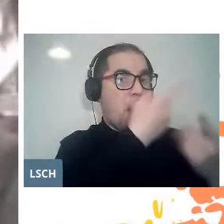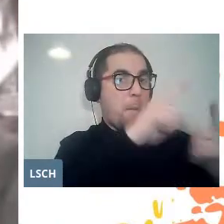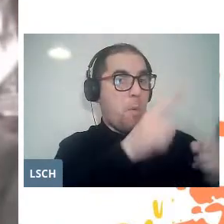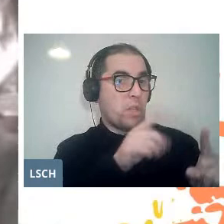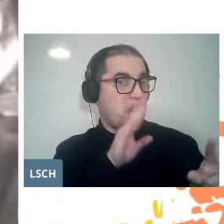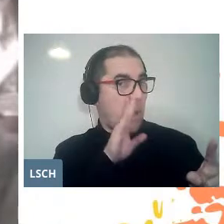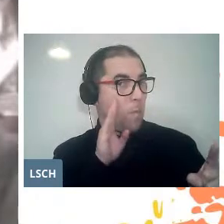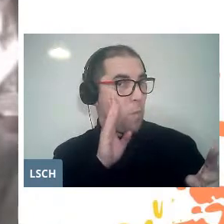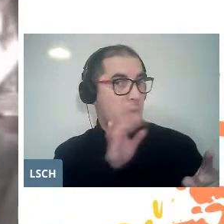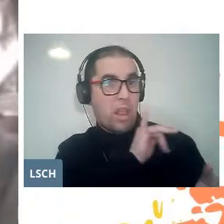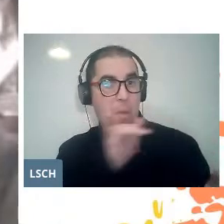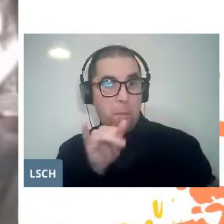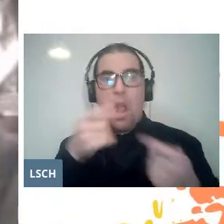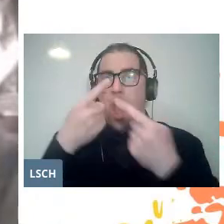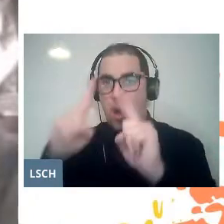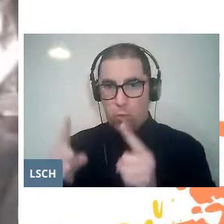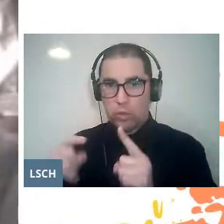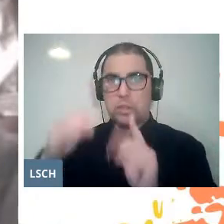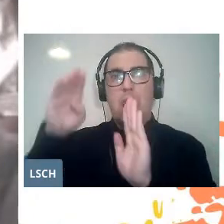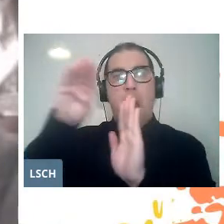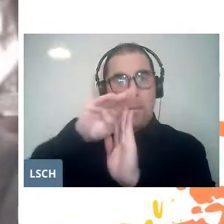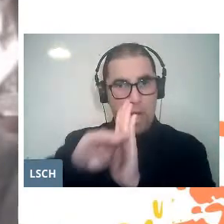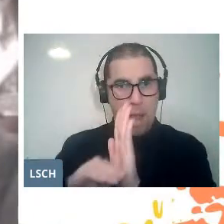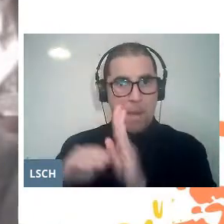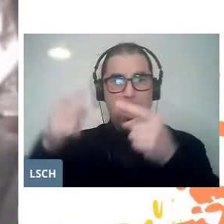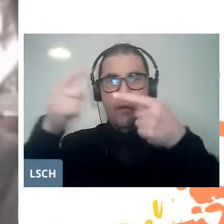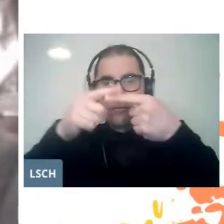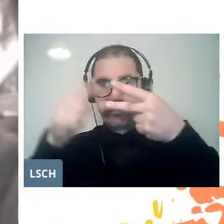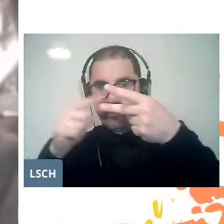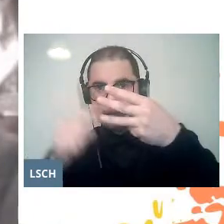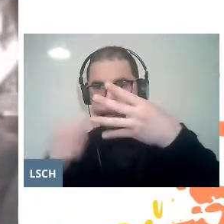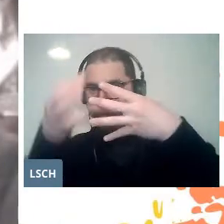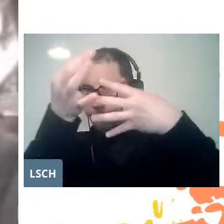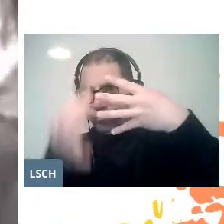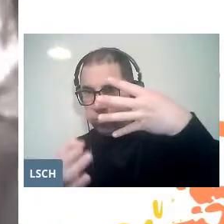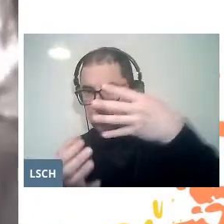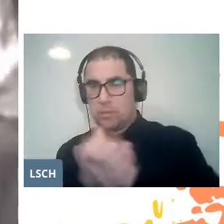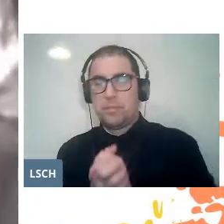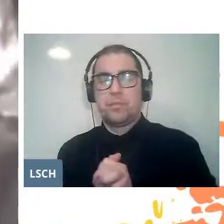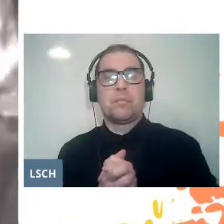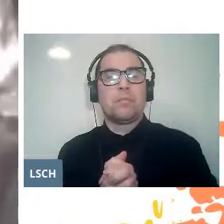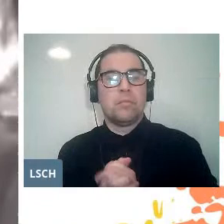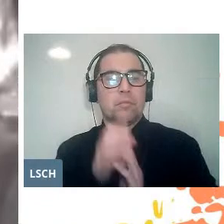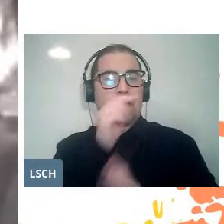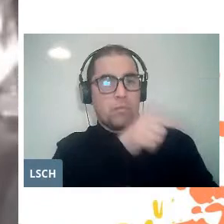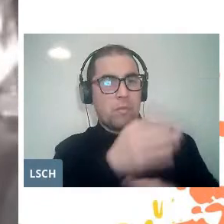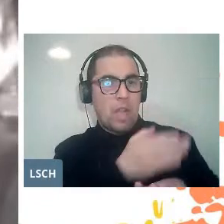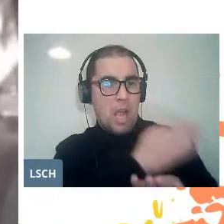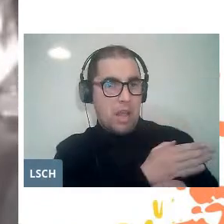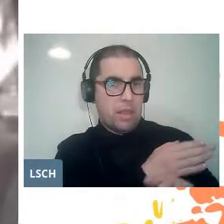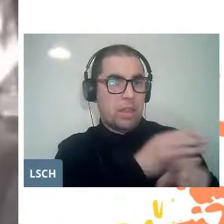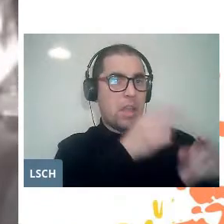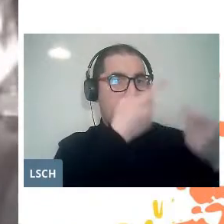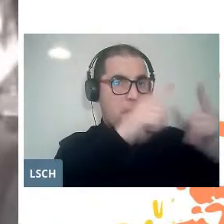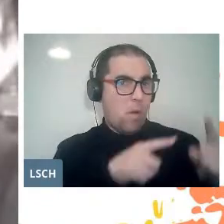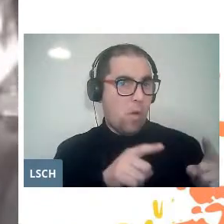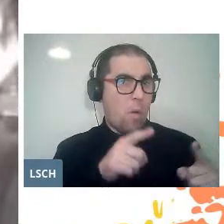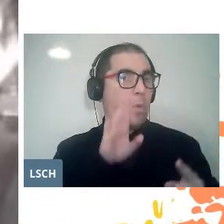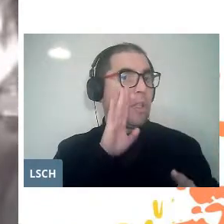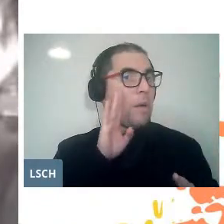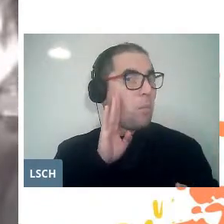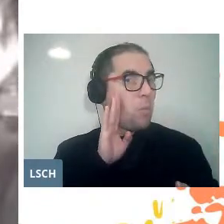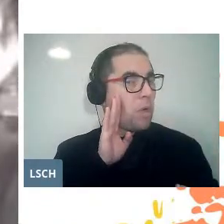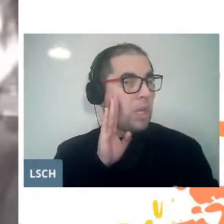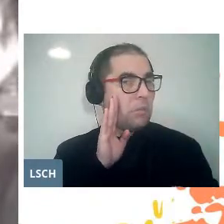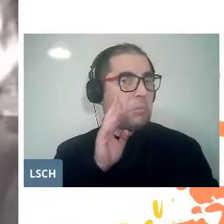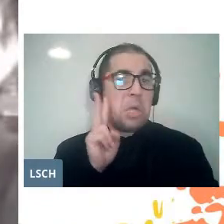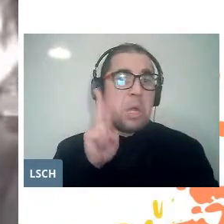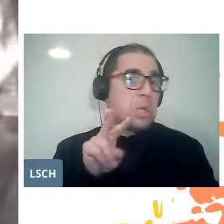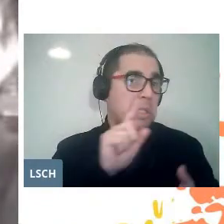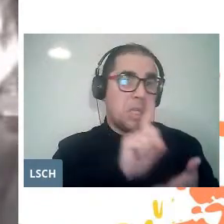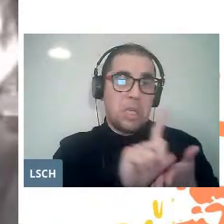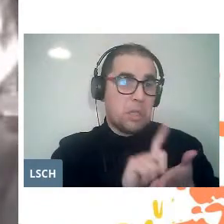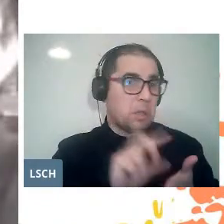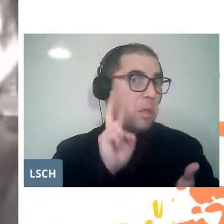well I say, from the historical concept of pure music, and also distancing itself